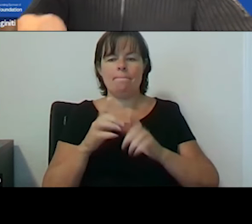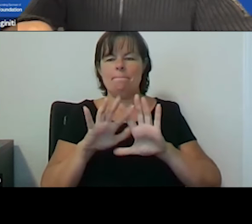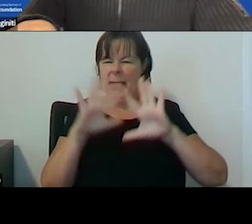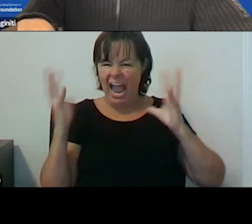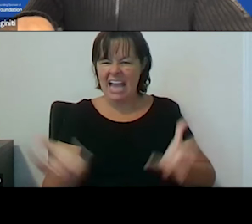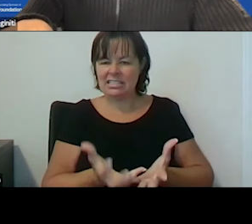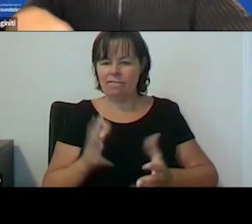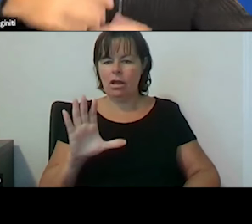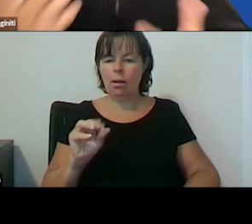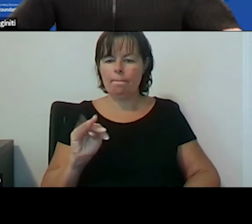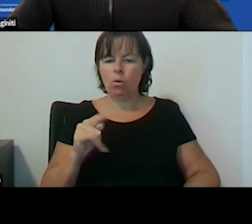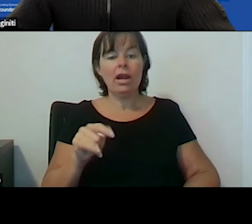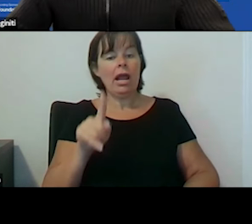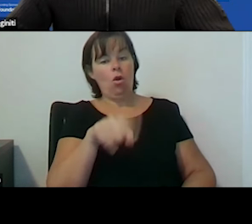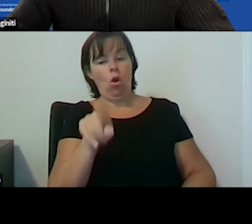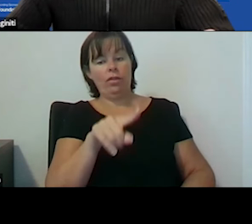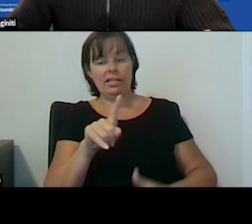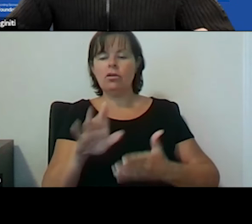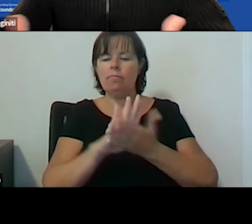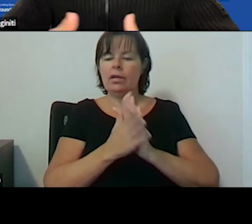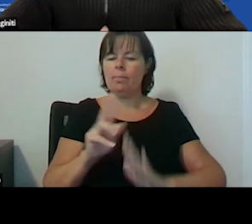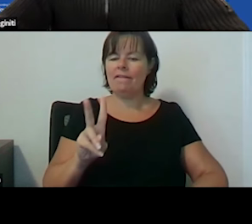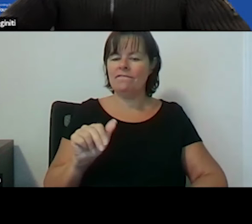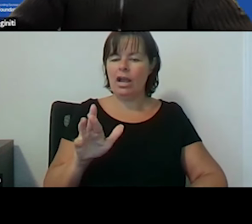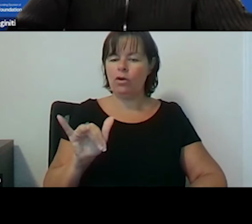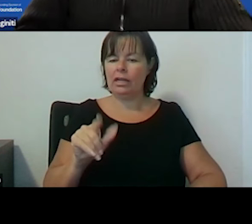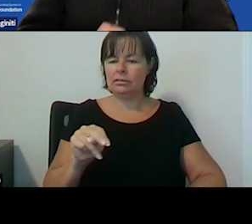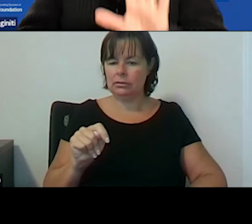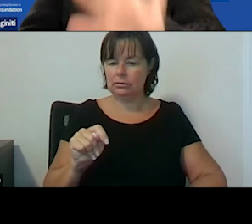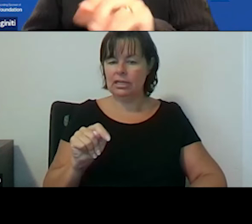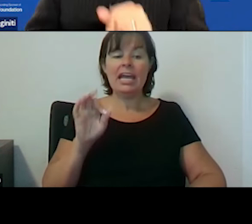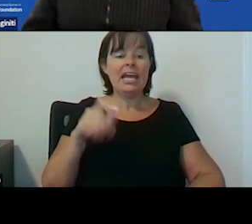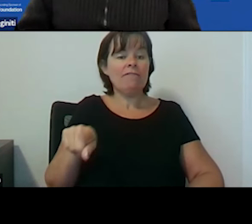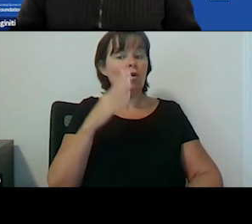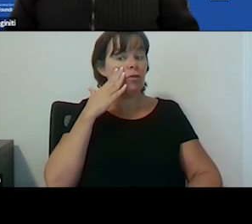now are variants so if you are familiar with Figma you know that once we publish this